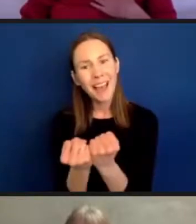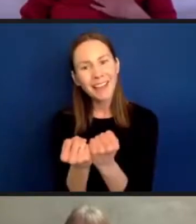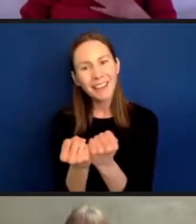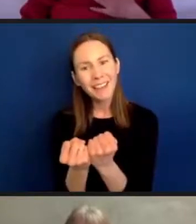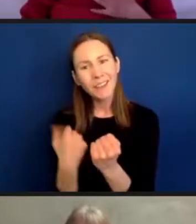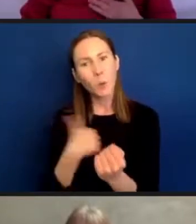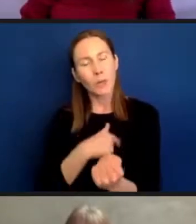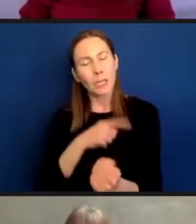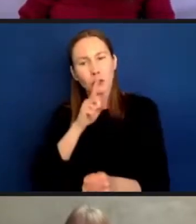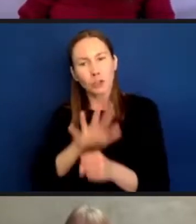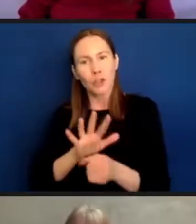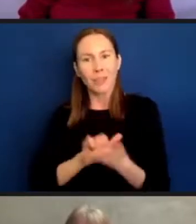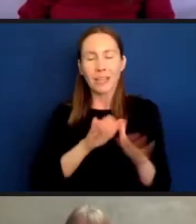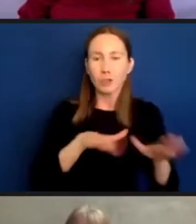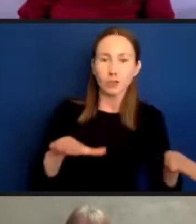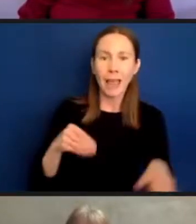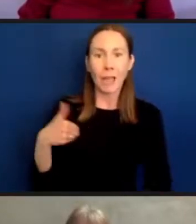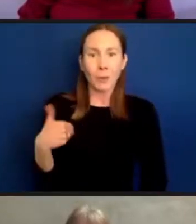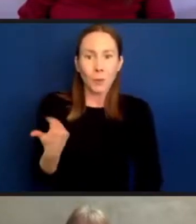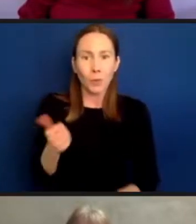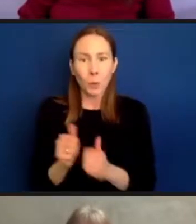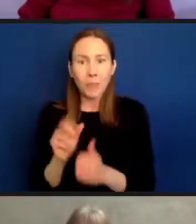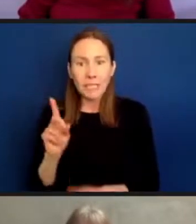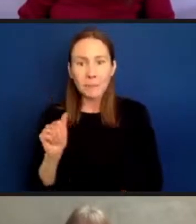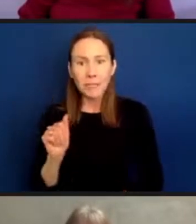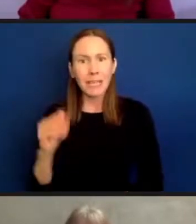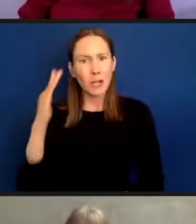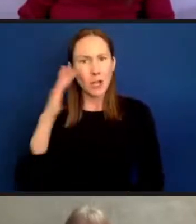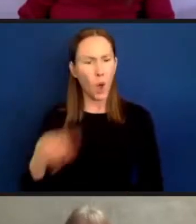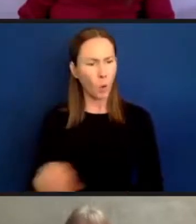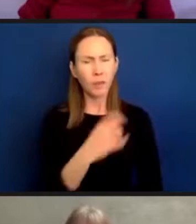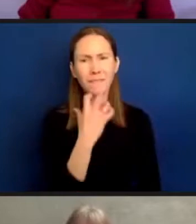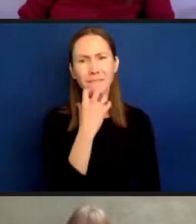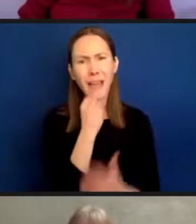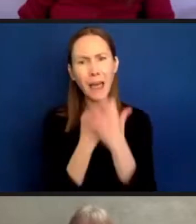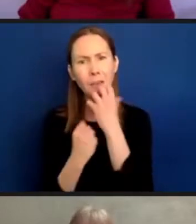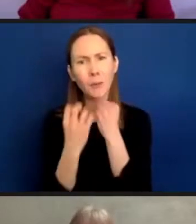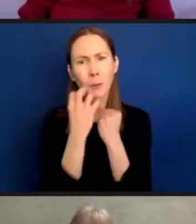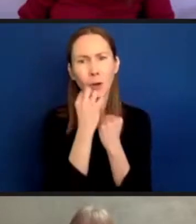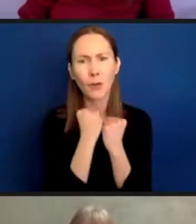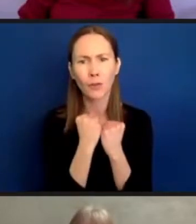and youth with disabilities know that they are valuable and that their dreams and hopes